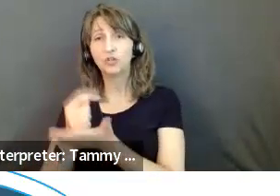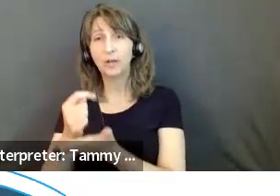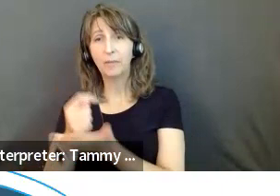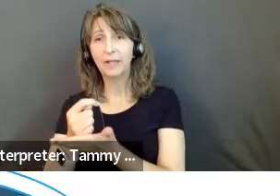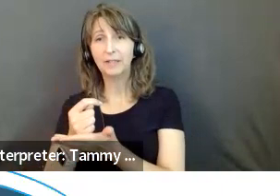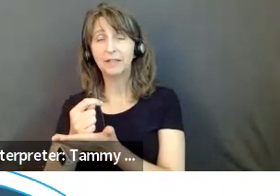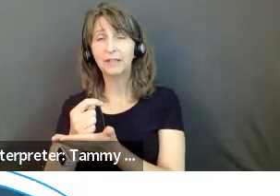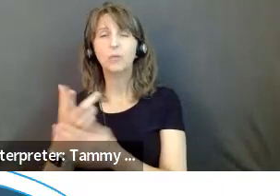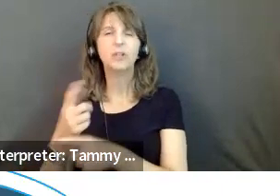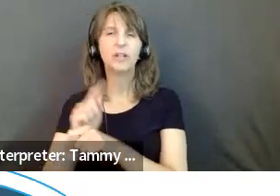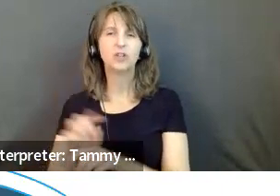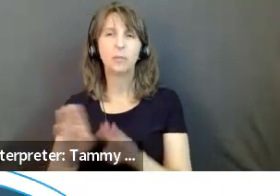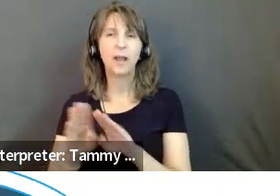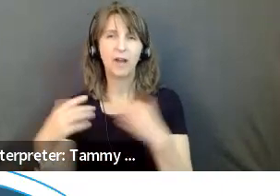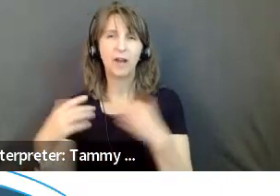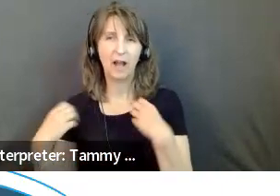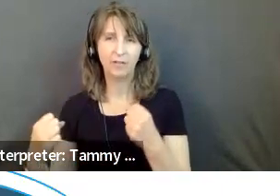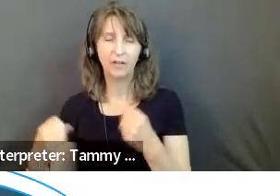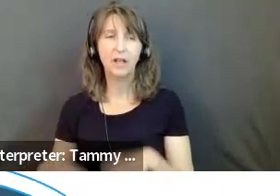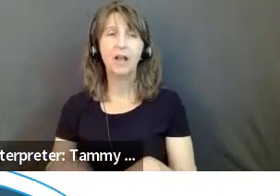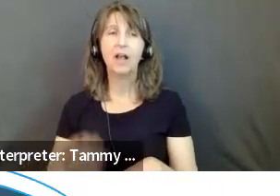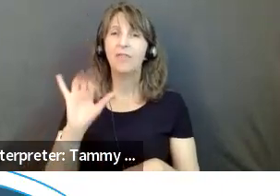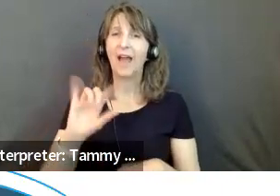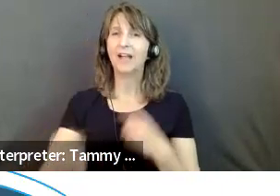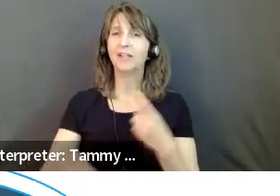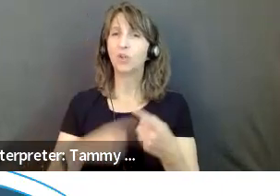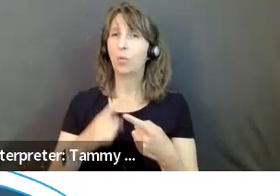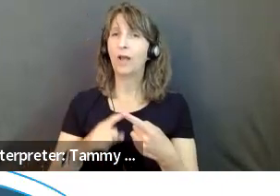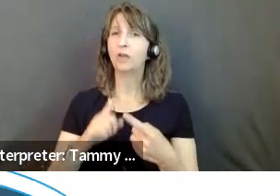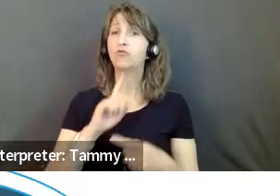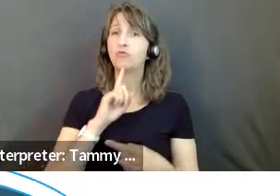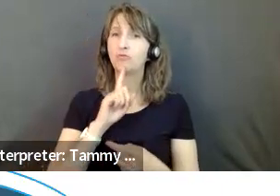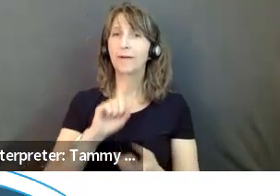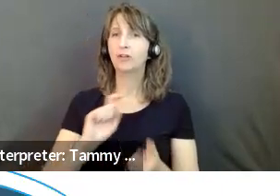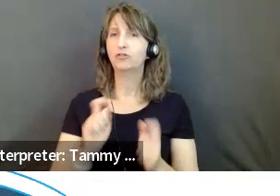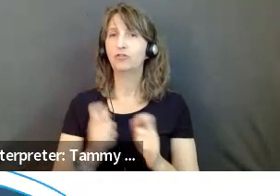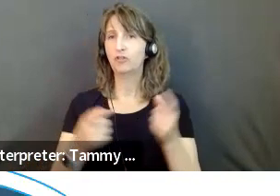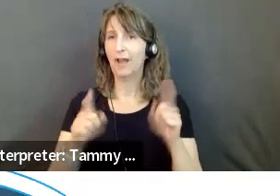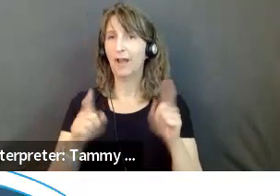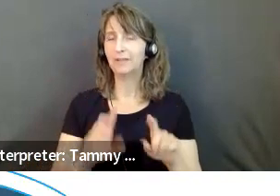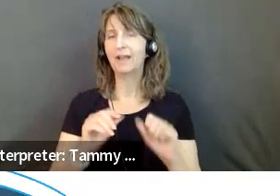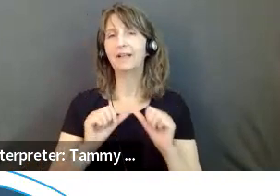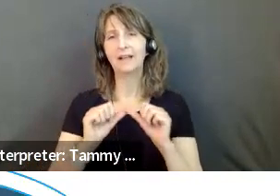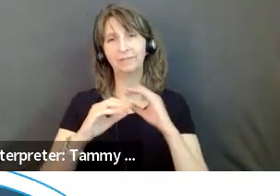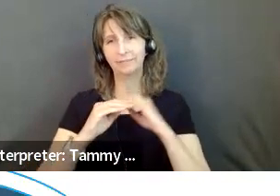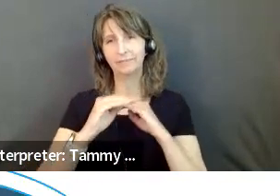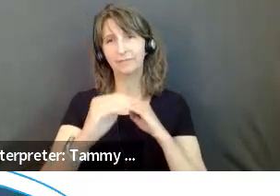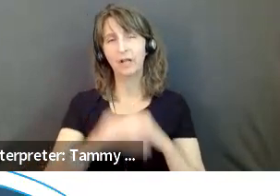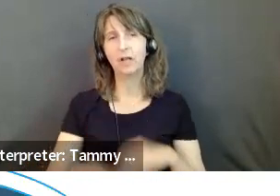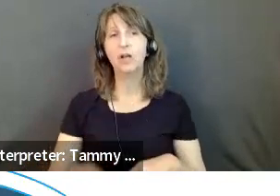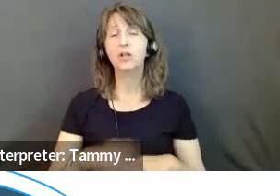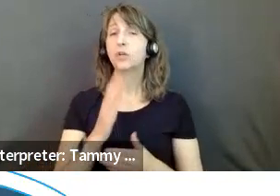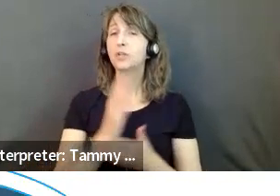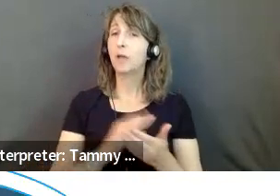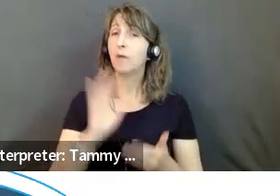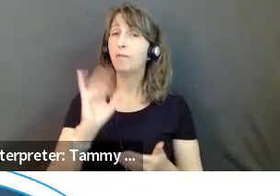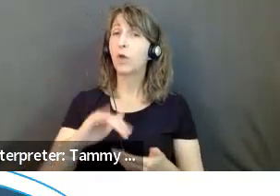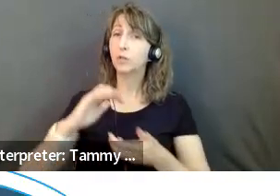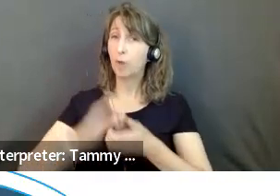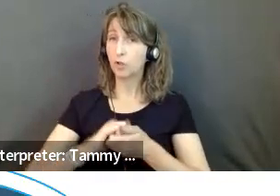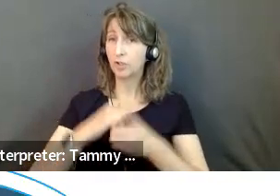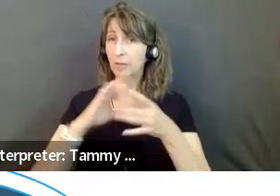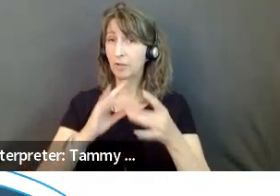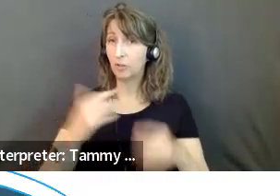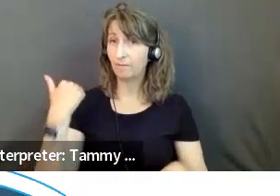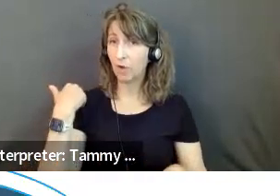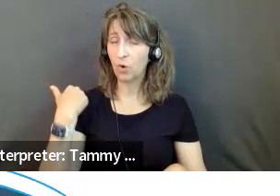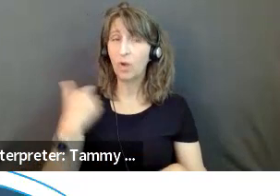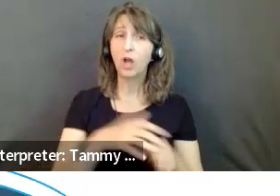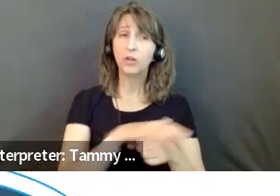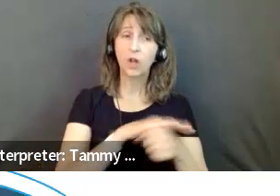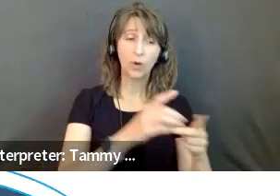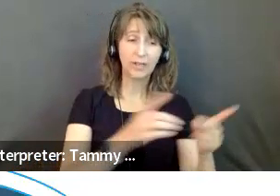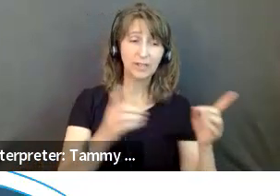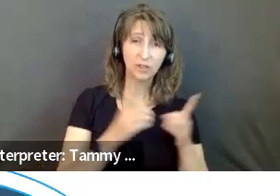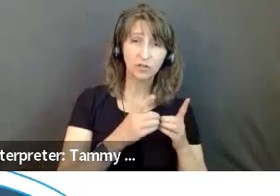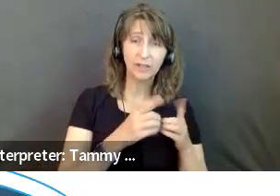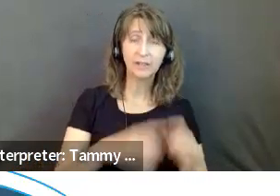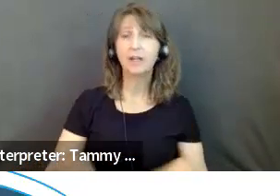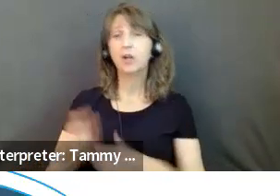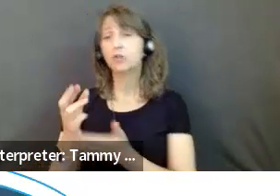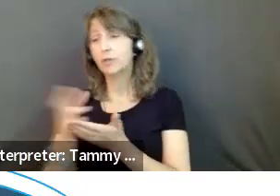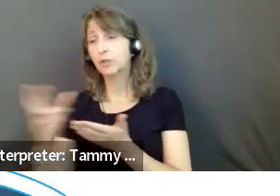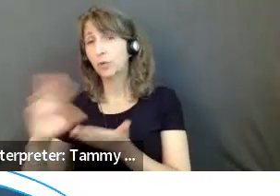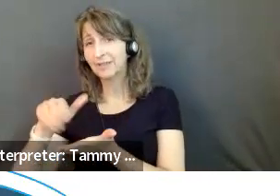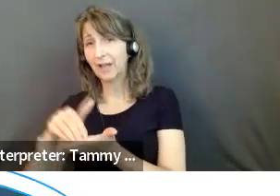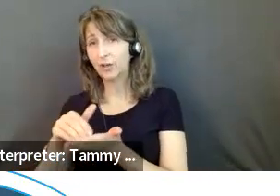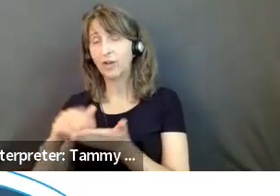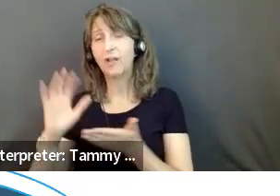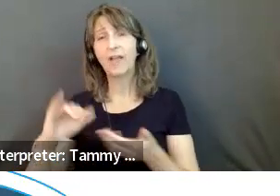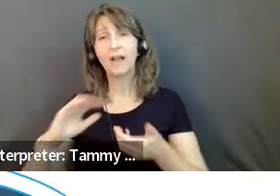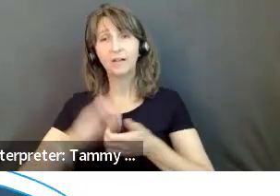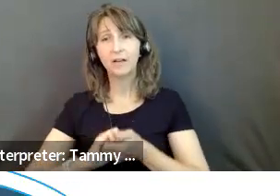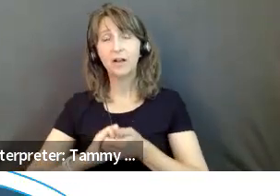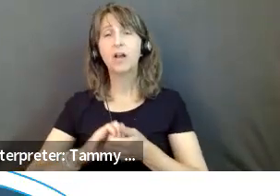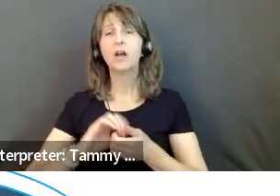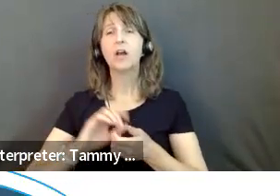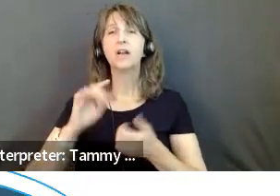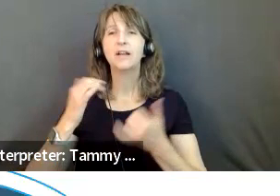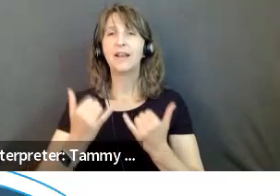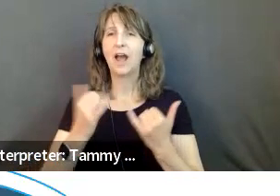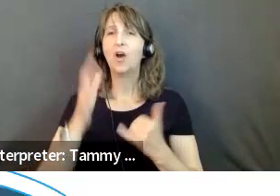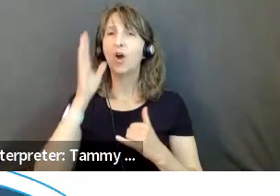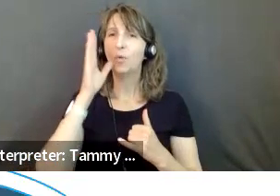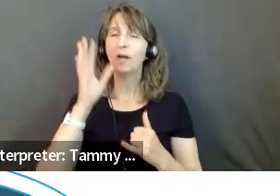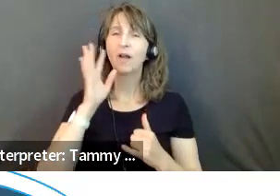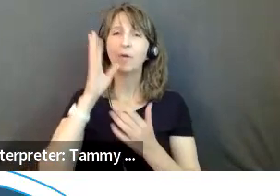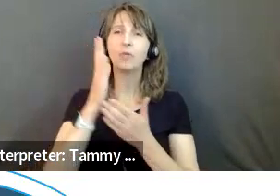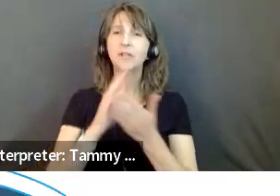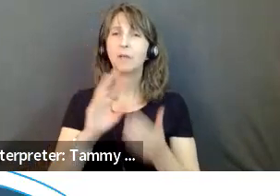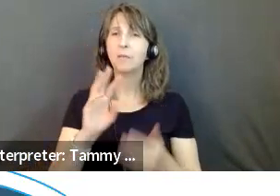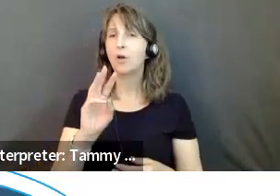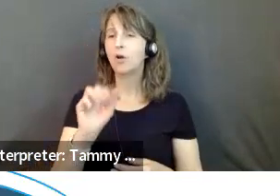That's when real change happens and it is more sustained. So we have now taken some of the partnerships that I mentioned early on that we had between the local district and authority and our resource centers and we are formalizing them into some waiver practices so that we are catching situations where someone might be having the early, risk indicators, right?